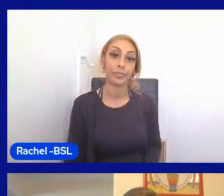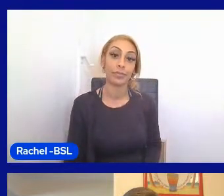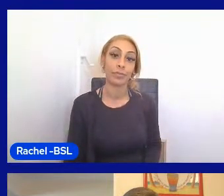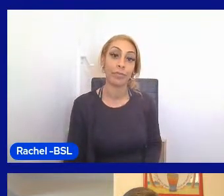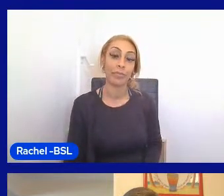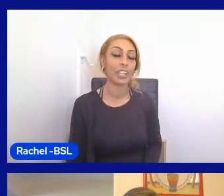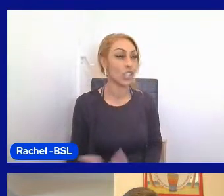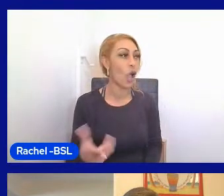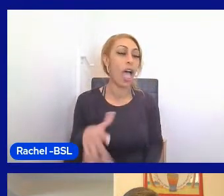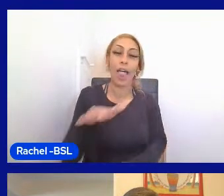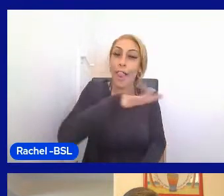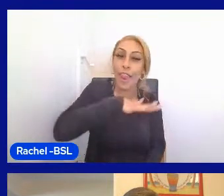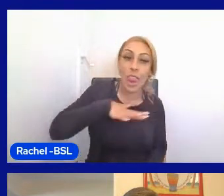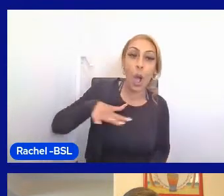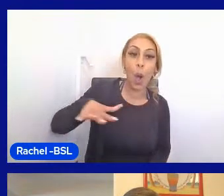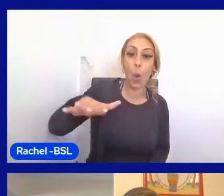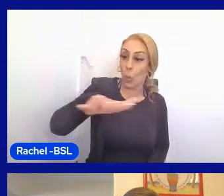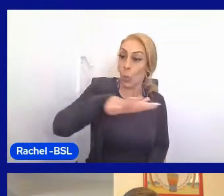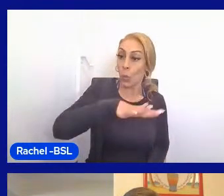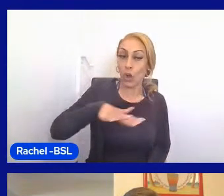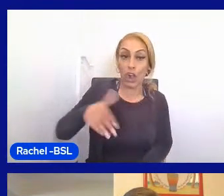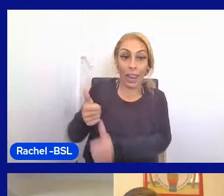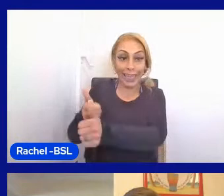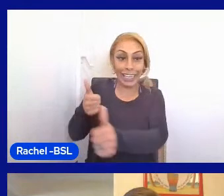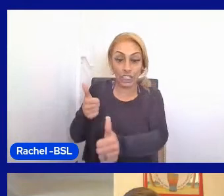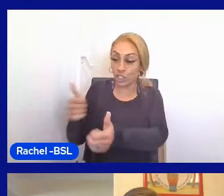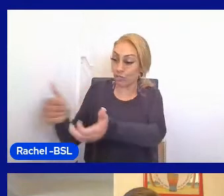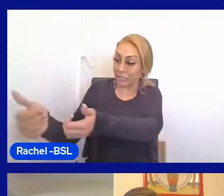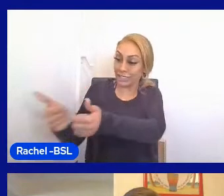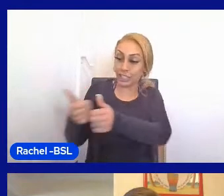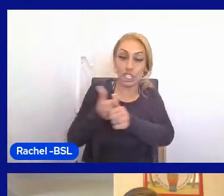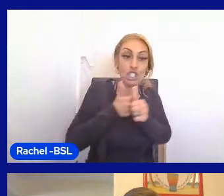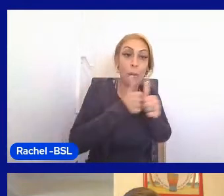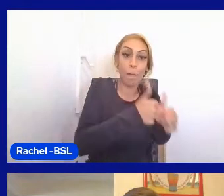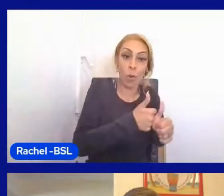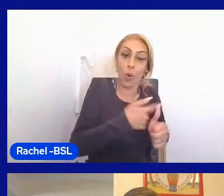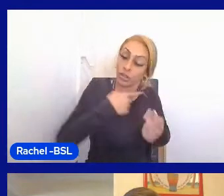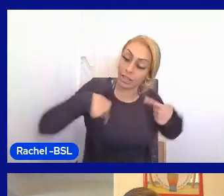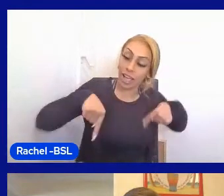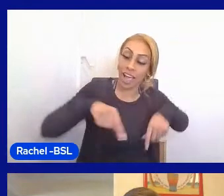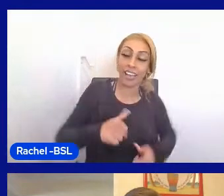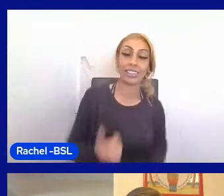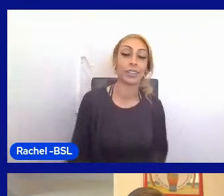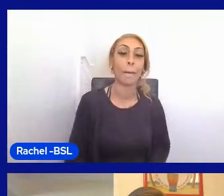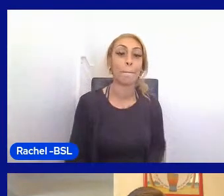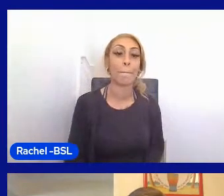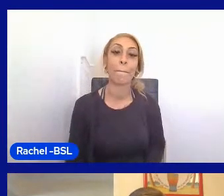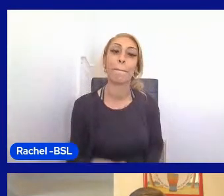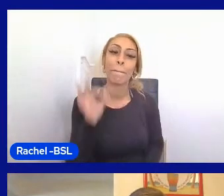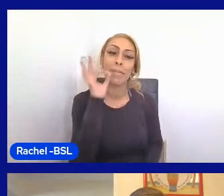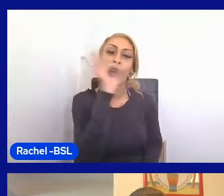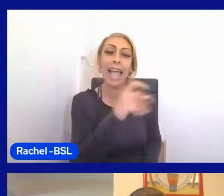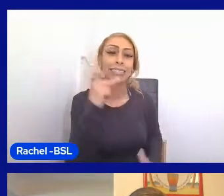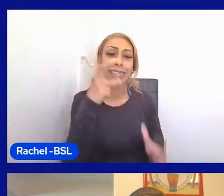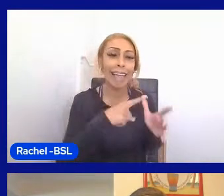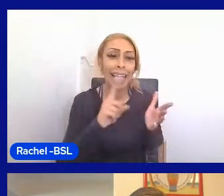doing production, film, drama et cetera into the digital space. Exactly. A bit of extra capacity in the local industry